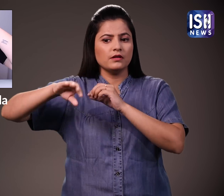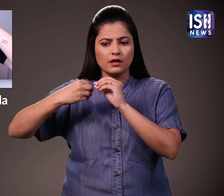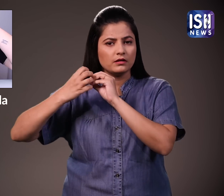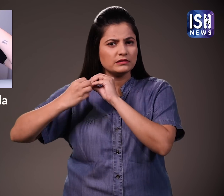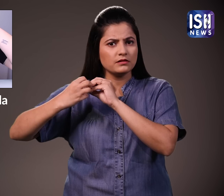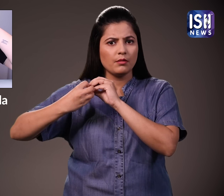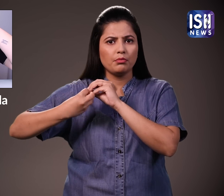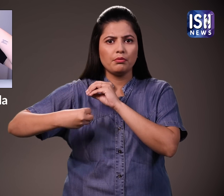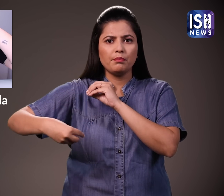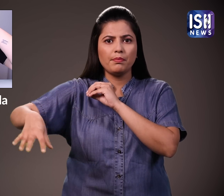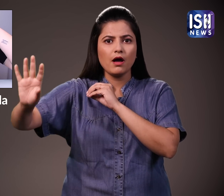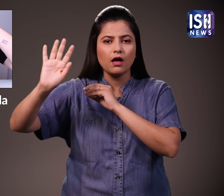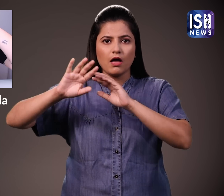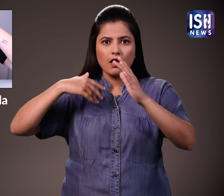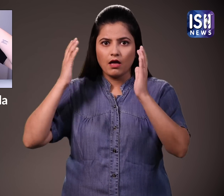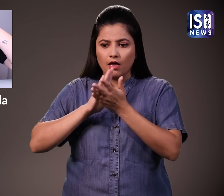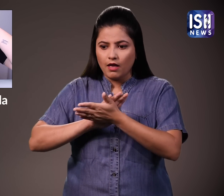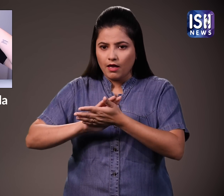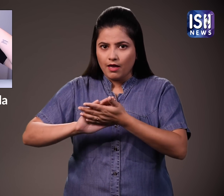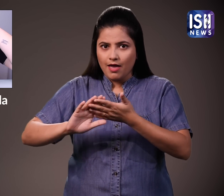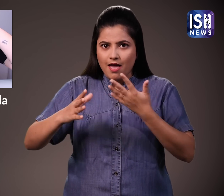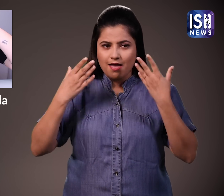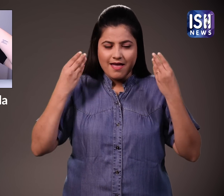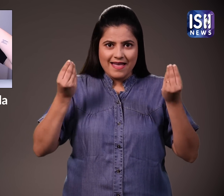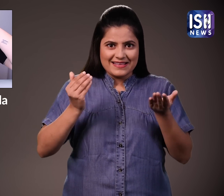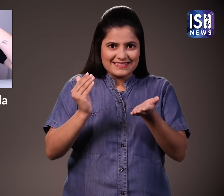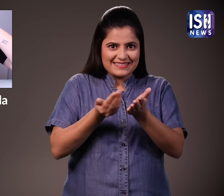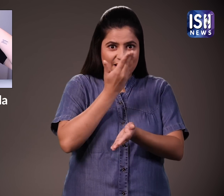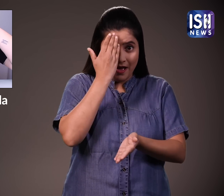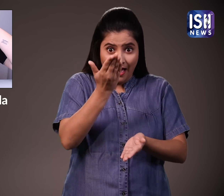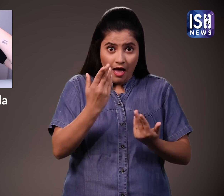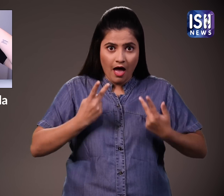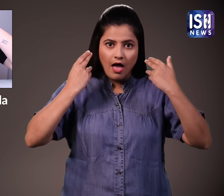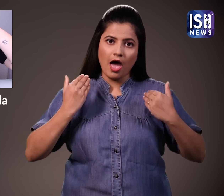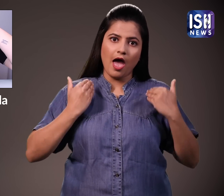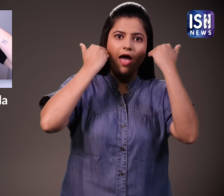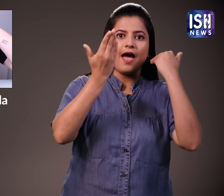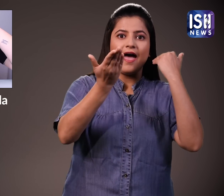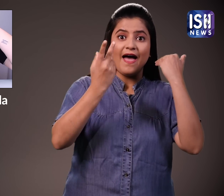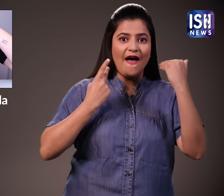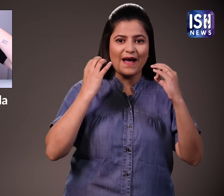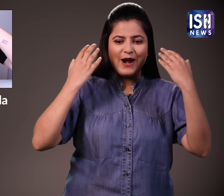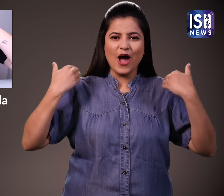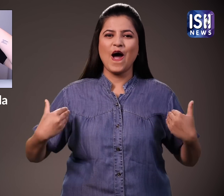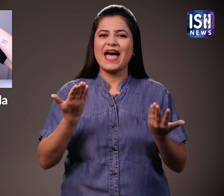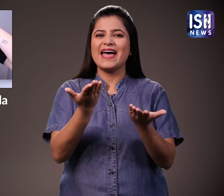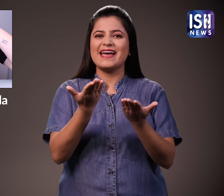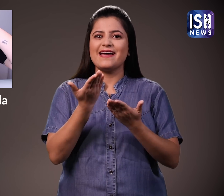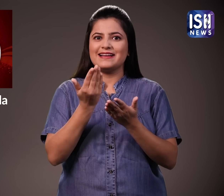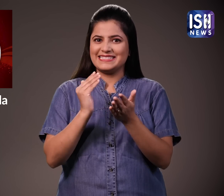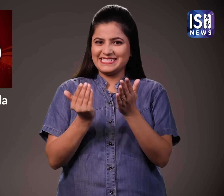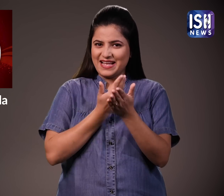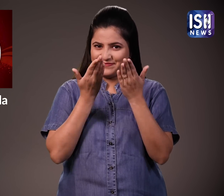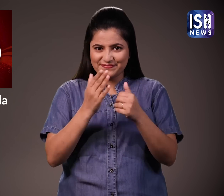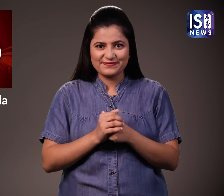It will come out easily. You can enjoy your long hair without having to cut it.